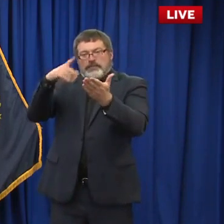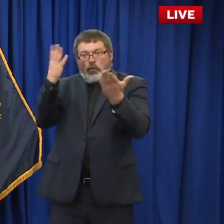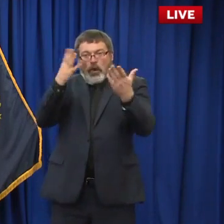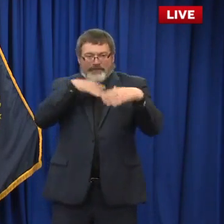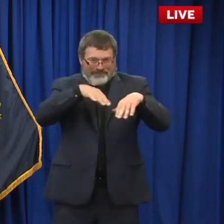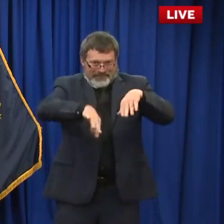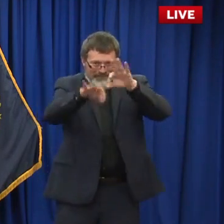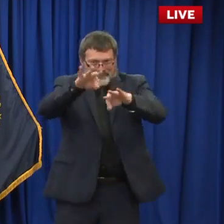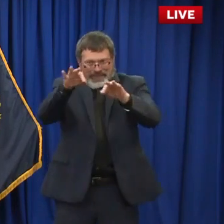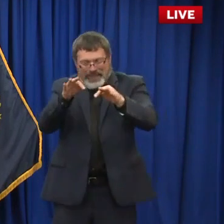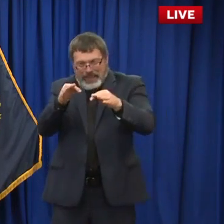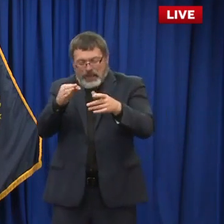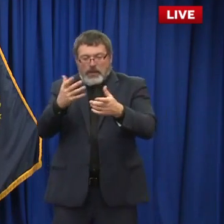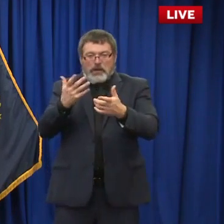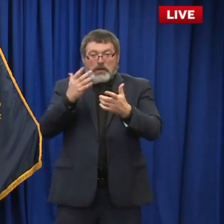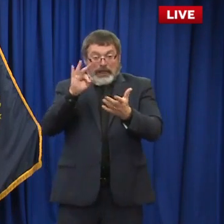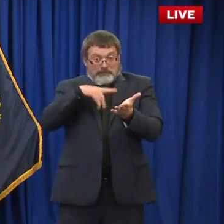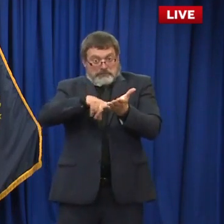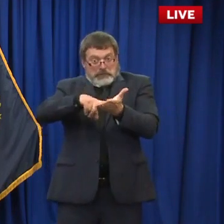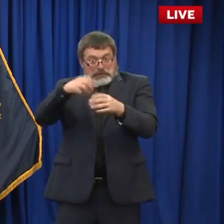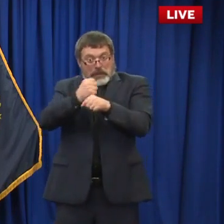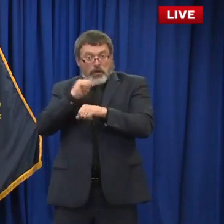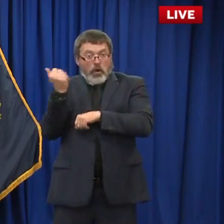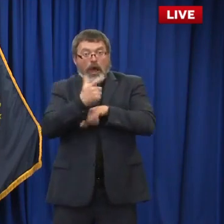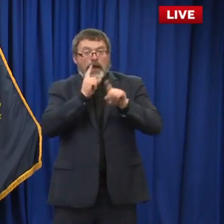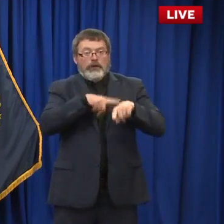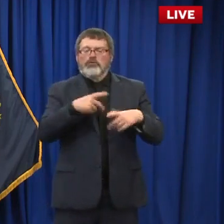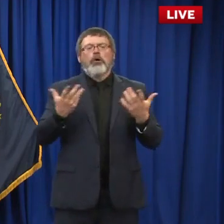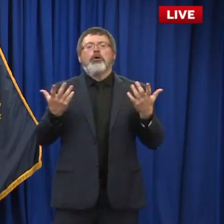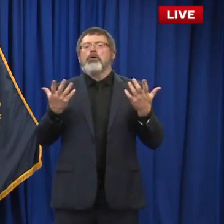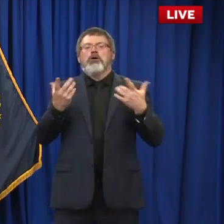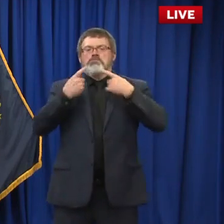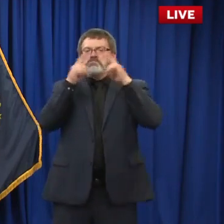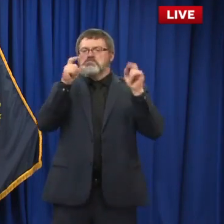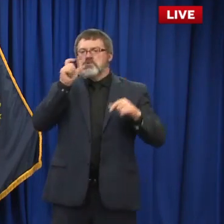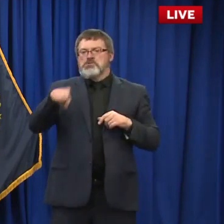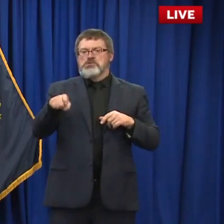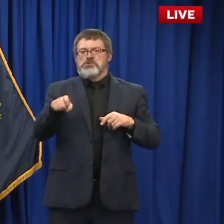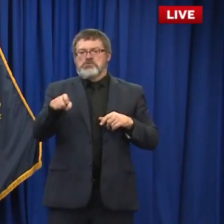BUT IT REALLY -- IT REALLY DEPEND ON WHERE THE FALL LEADS US.